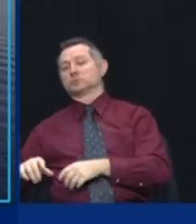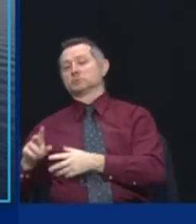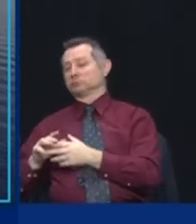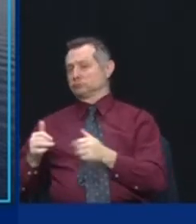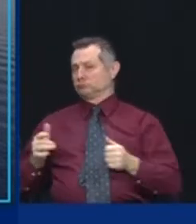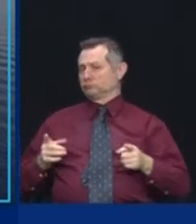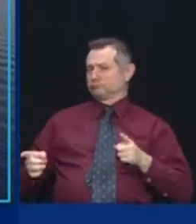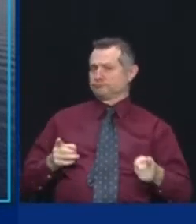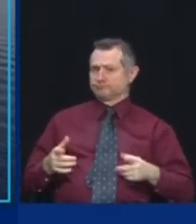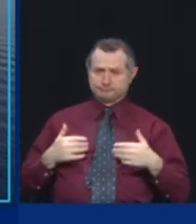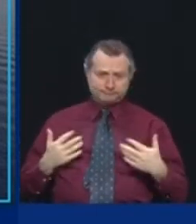WE LOSE TOGETHER.